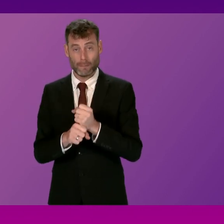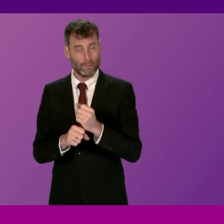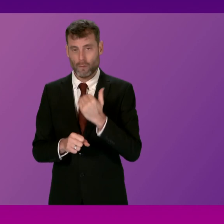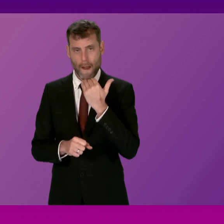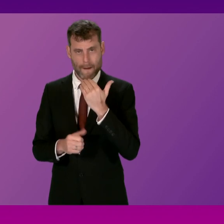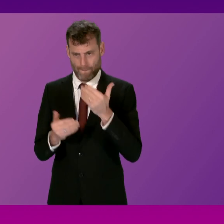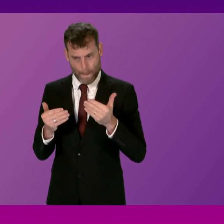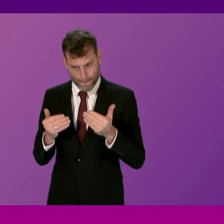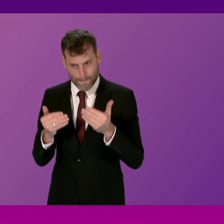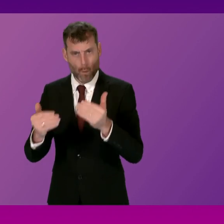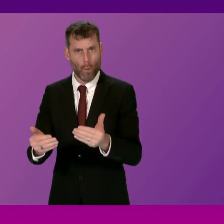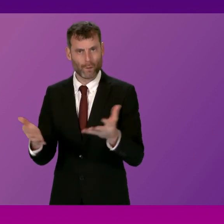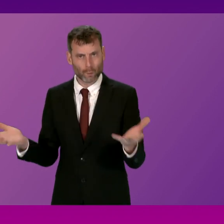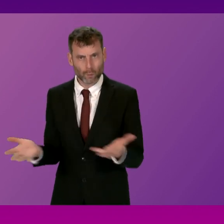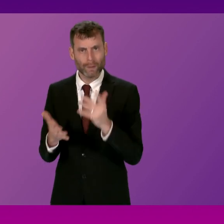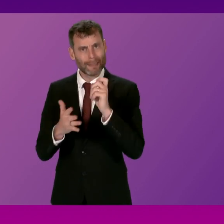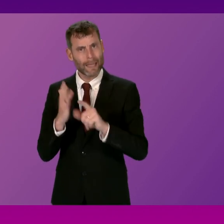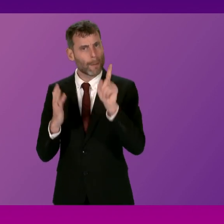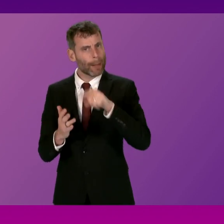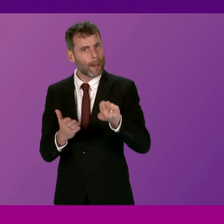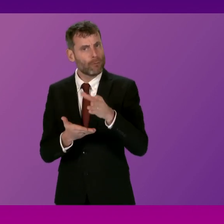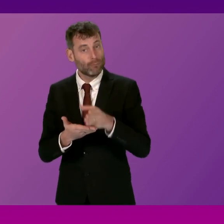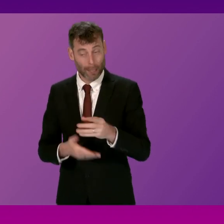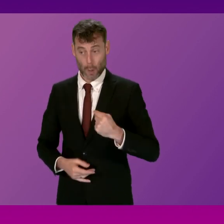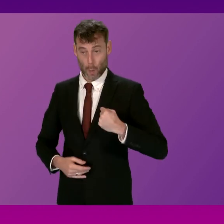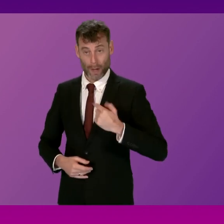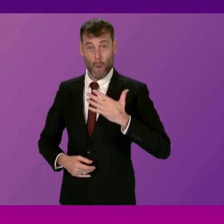are fully realised and we are pushing for protection of disabled people’s rights to